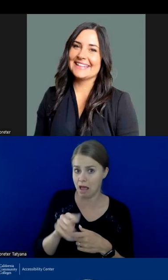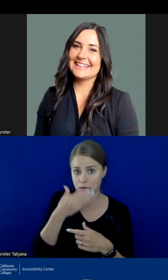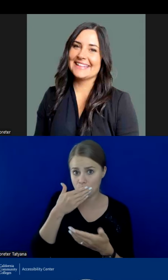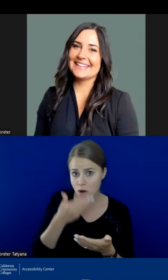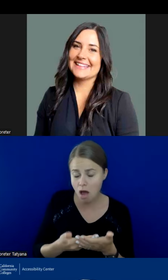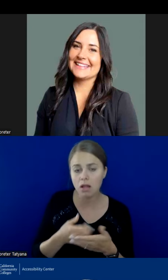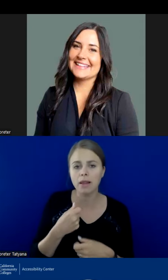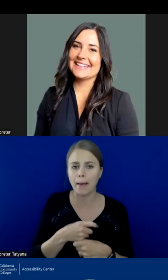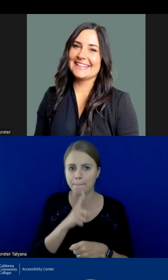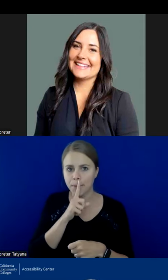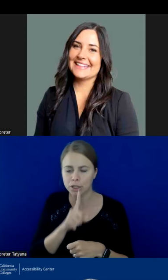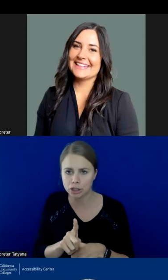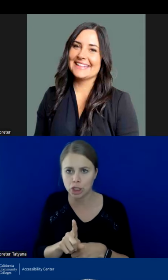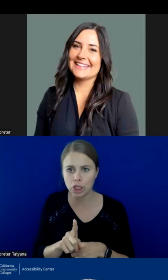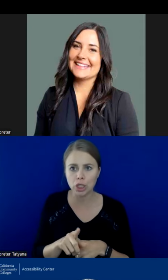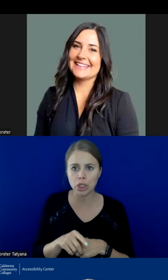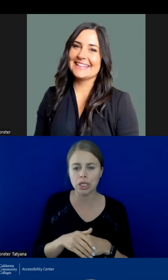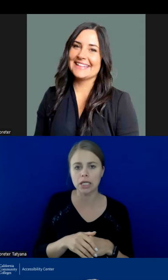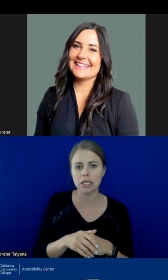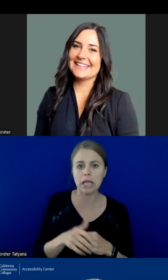that individual characters are well distinguishable.